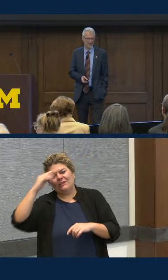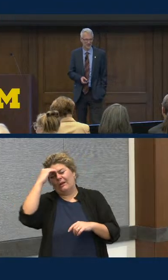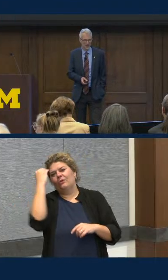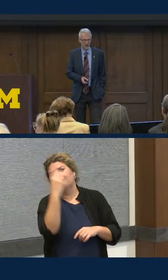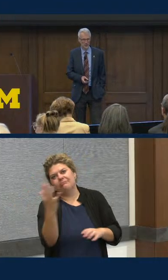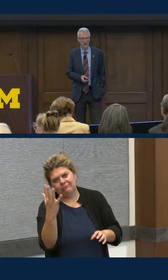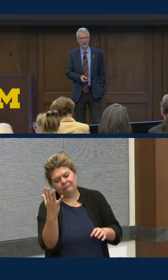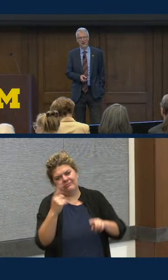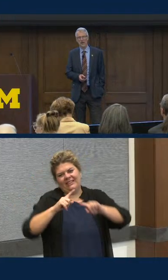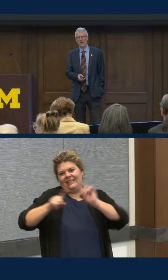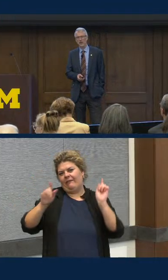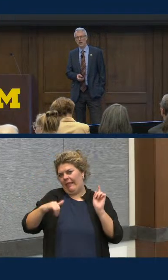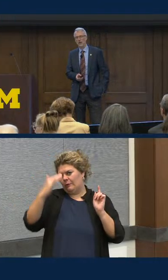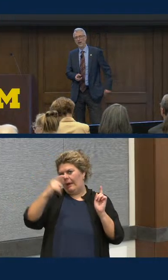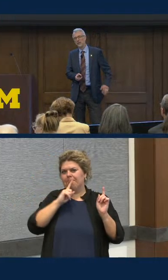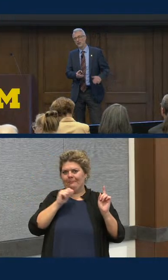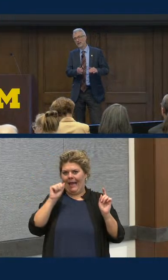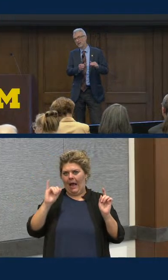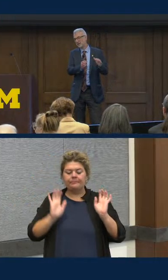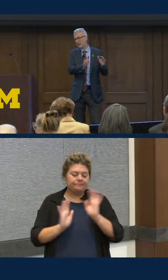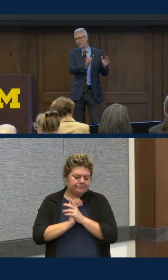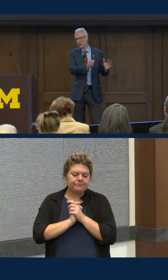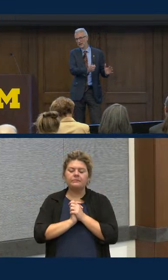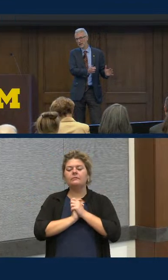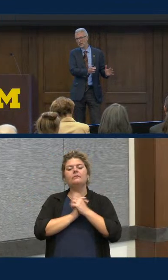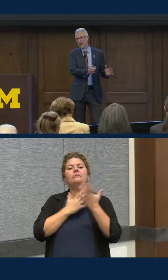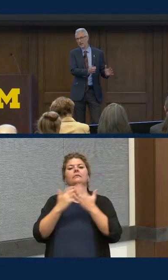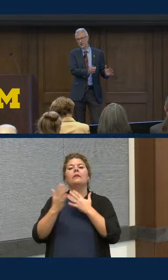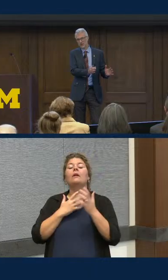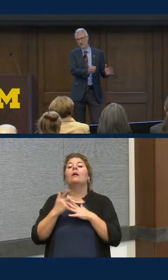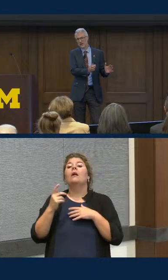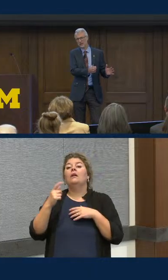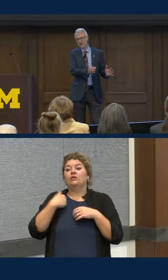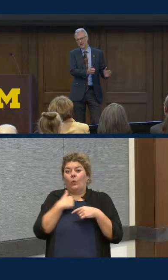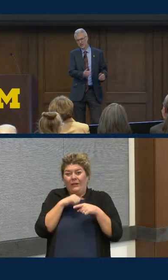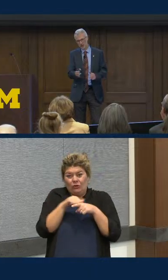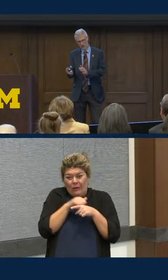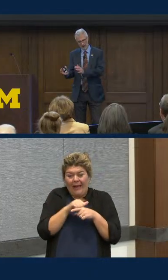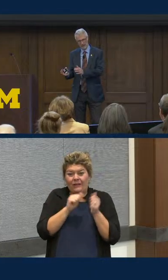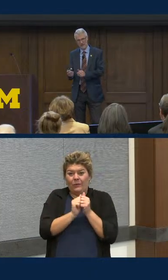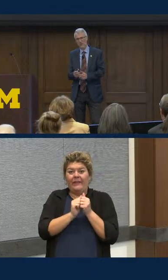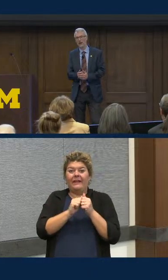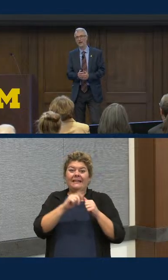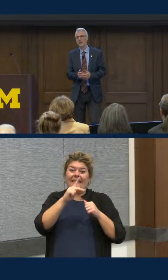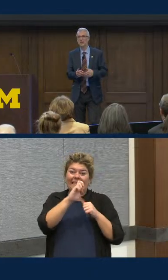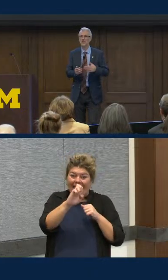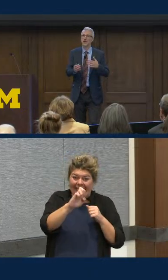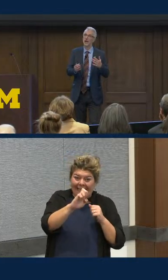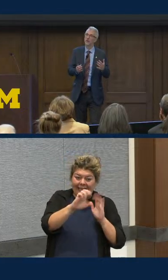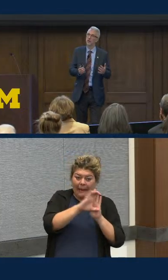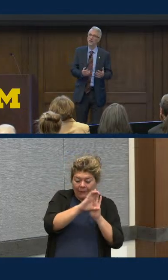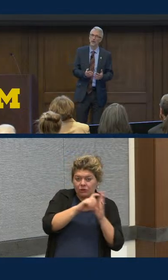So we have trained this separately on batches of knee images and batches of brain